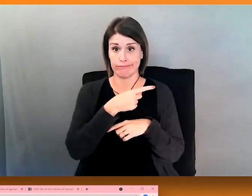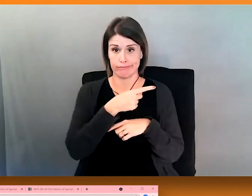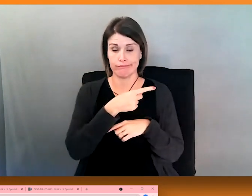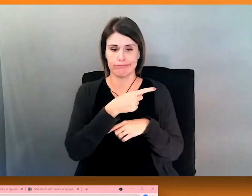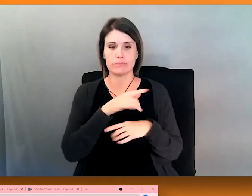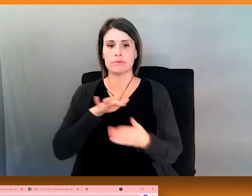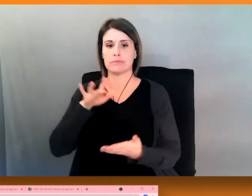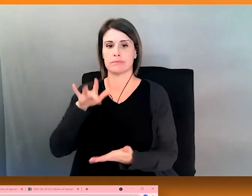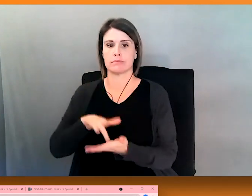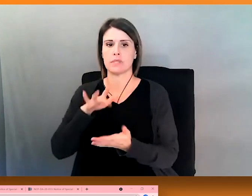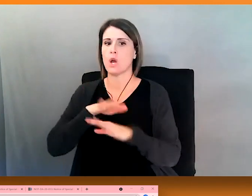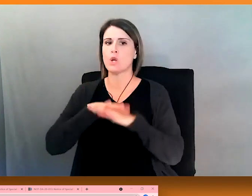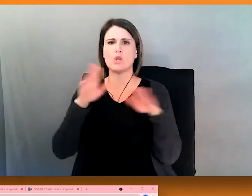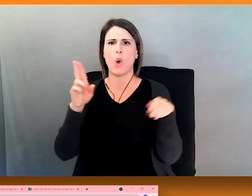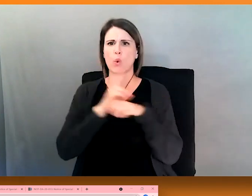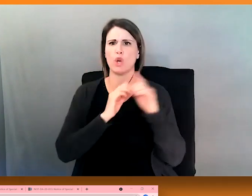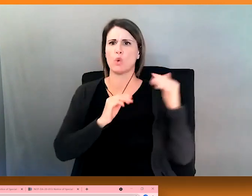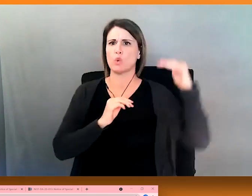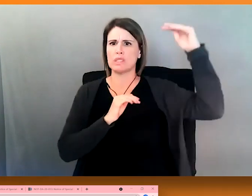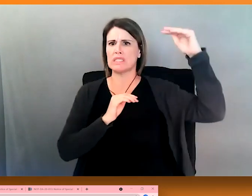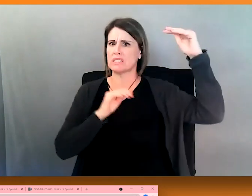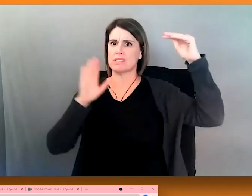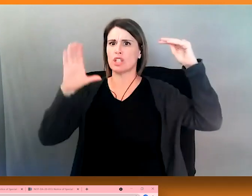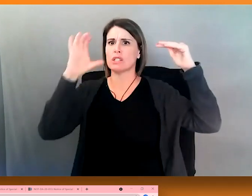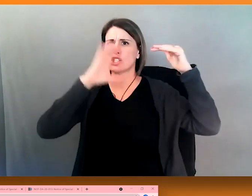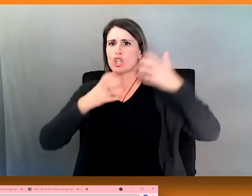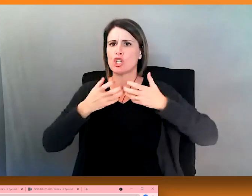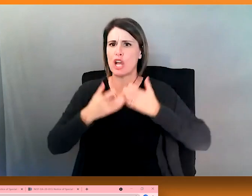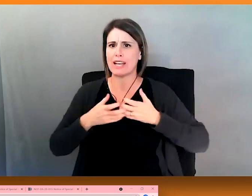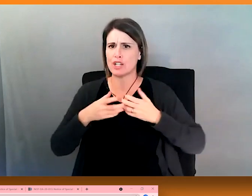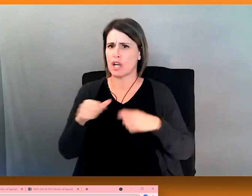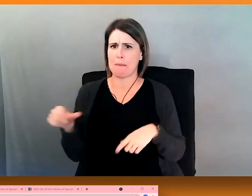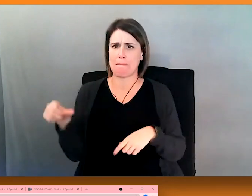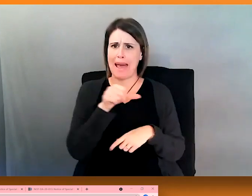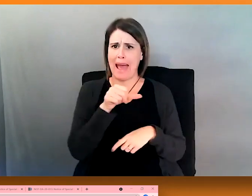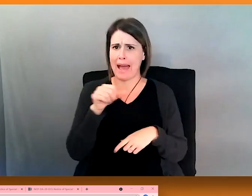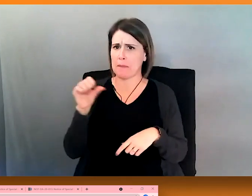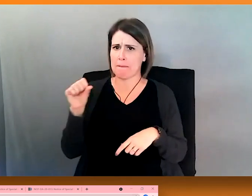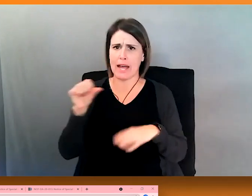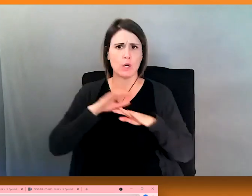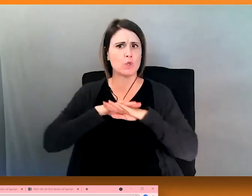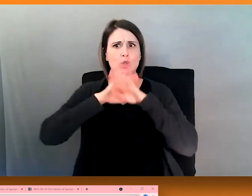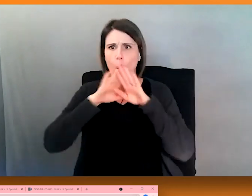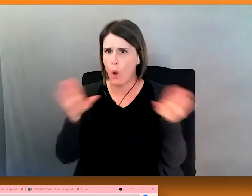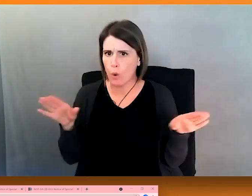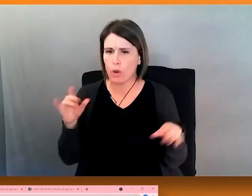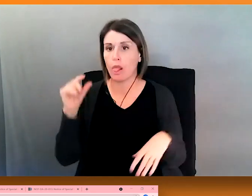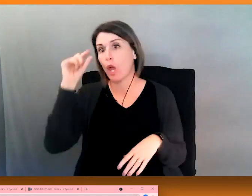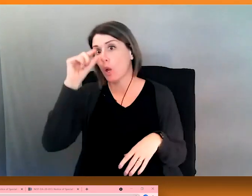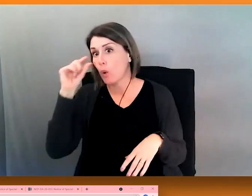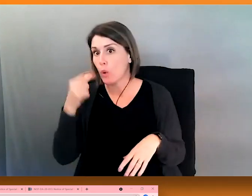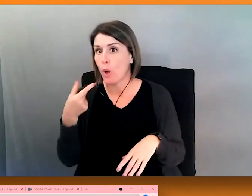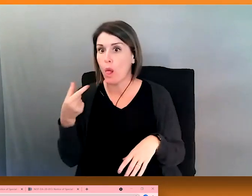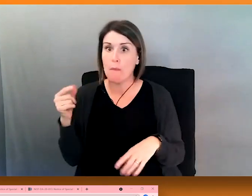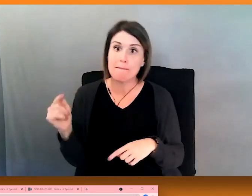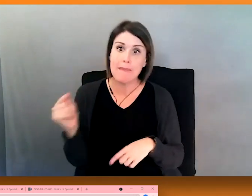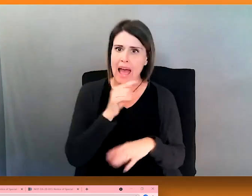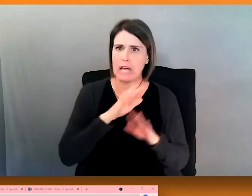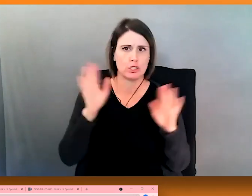So you want to use that and not your, like, Google go back button.